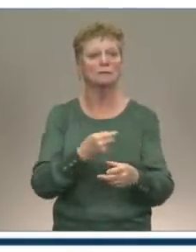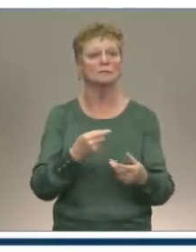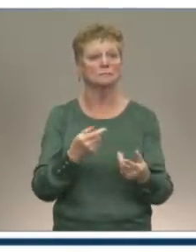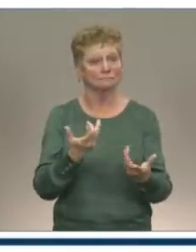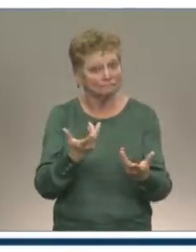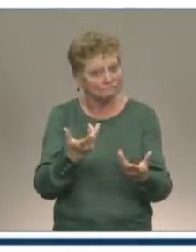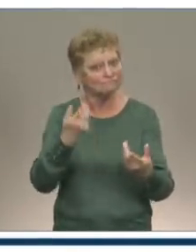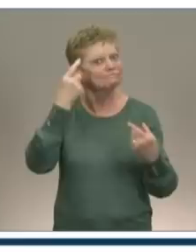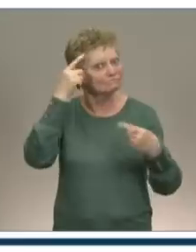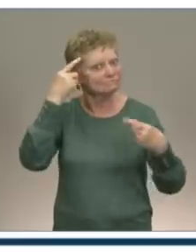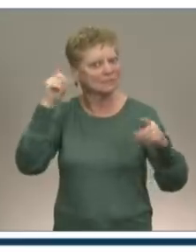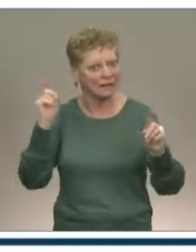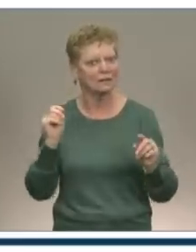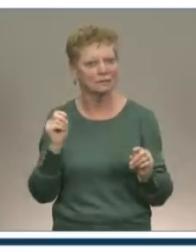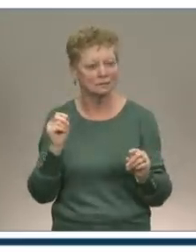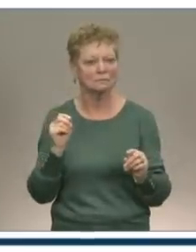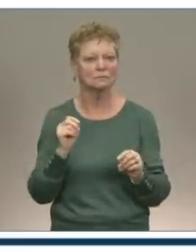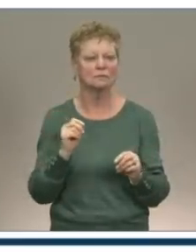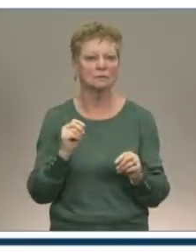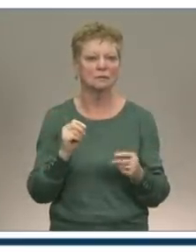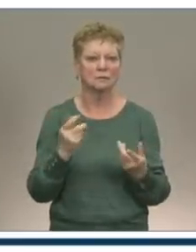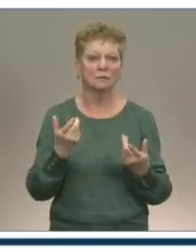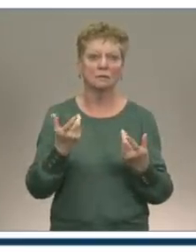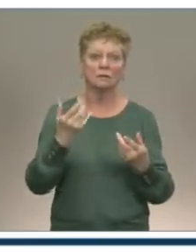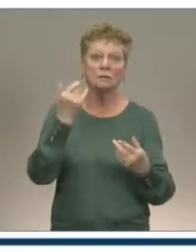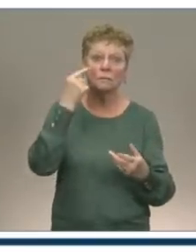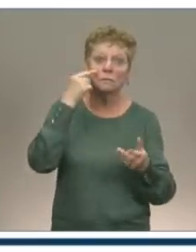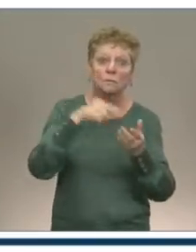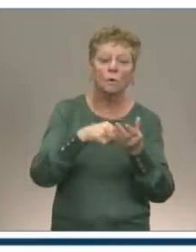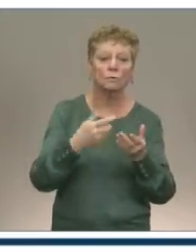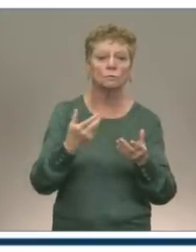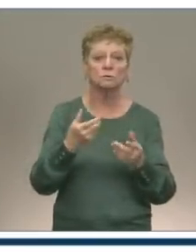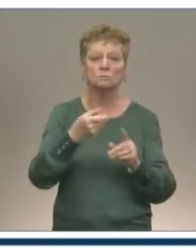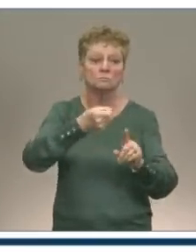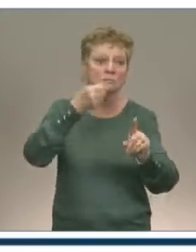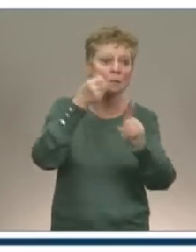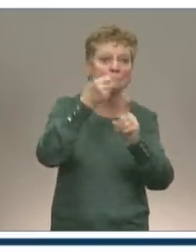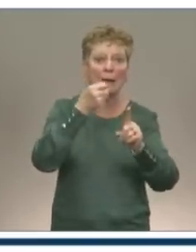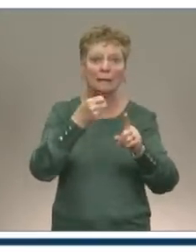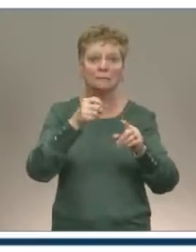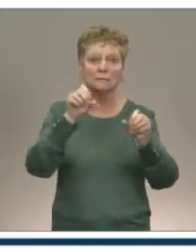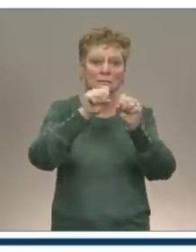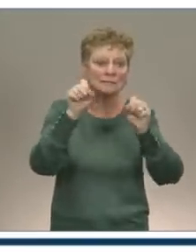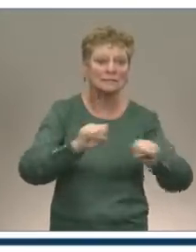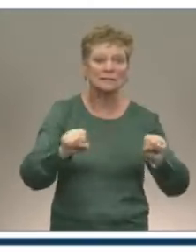and we haven't seen any widespread impact on our systems since the november 30th deadline